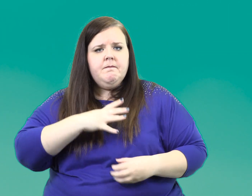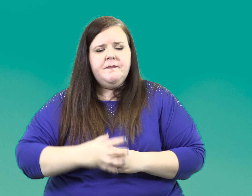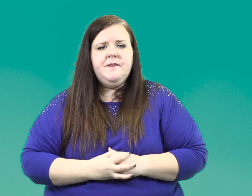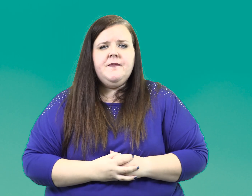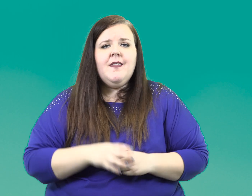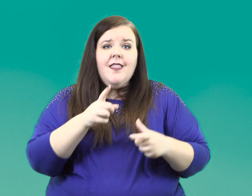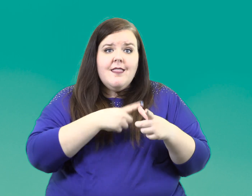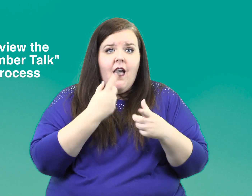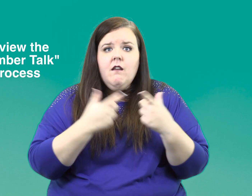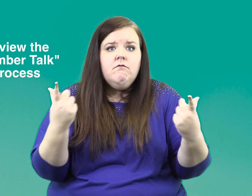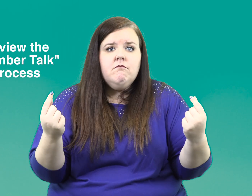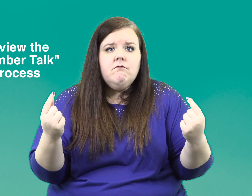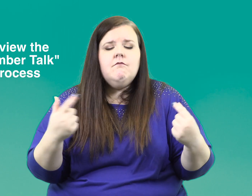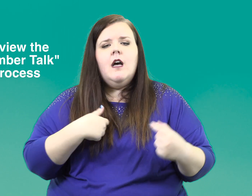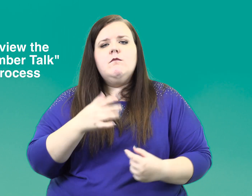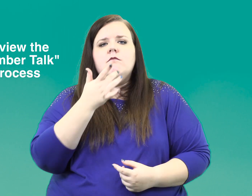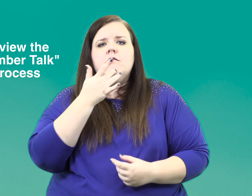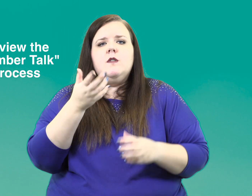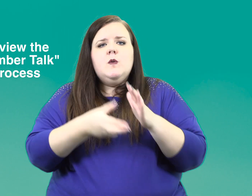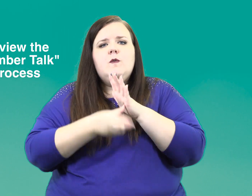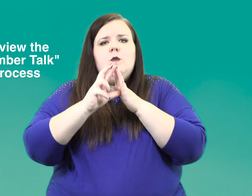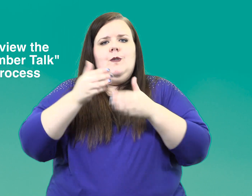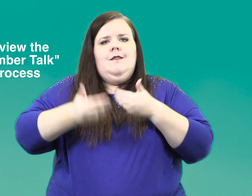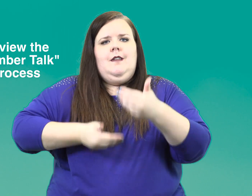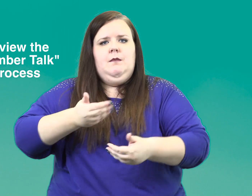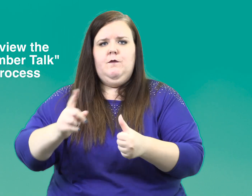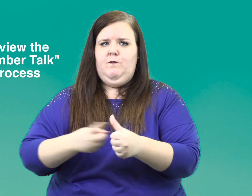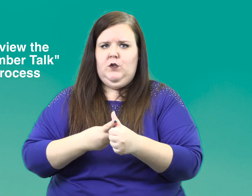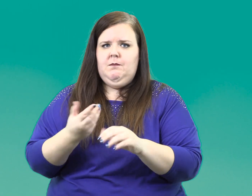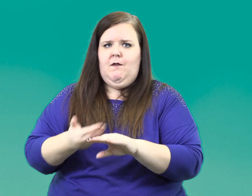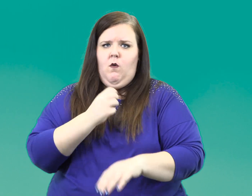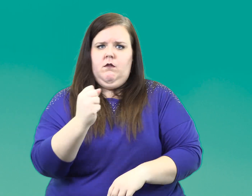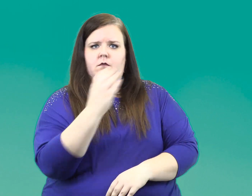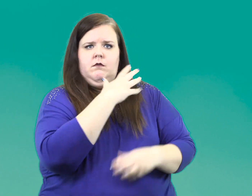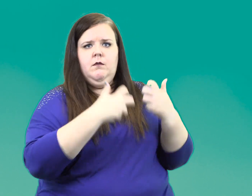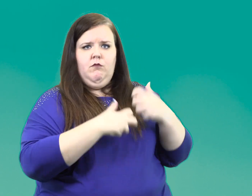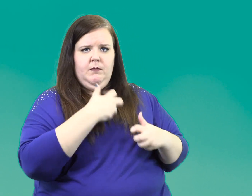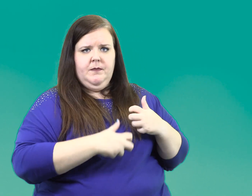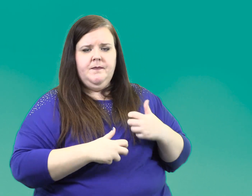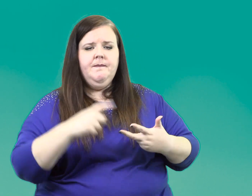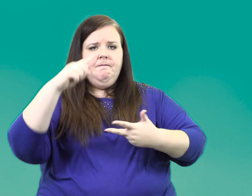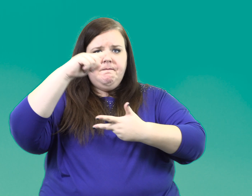Now, what do you do? I prefer to review the process before I project the problem.